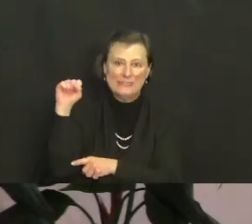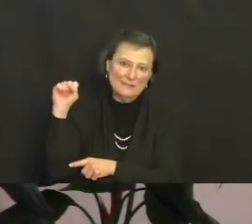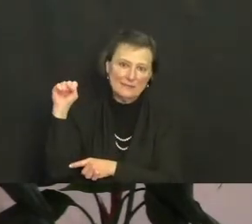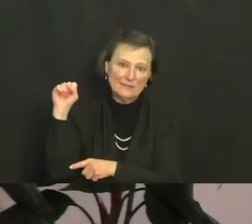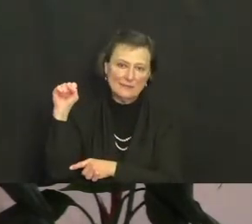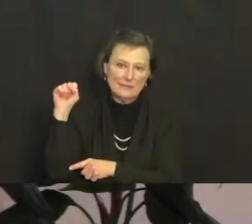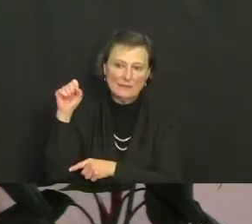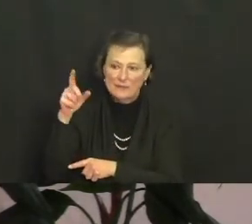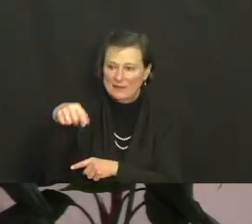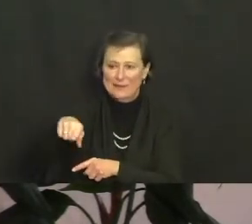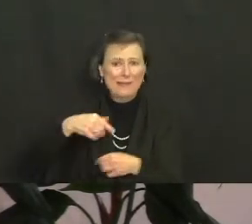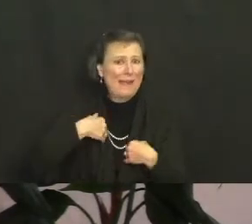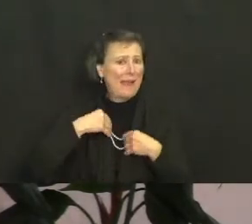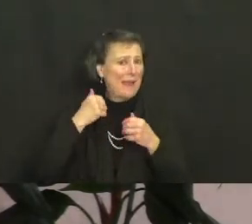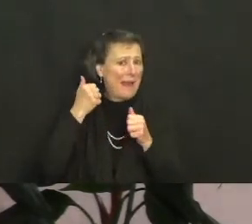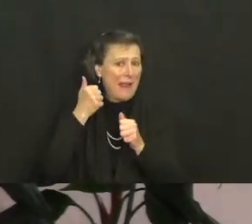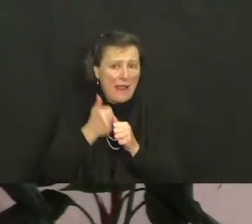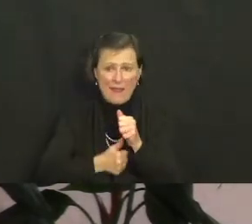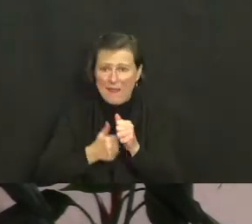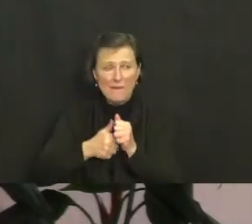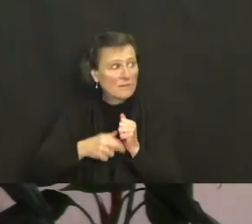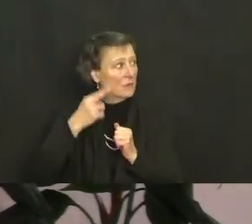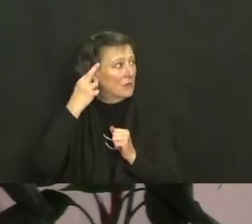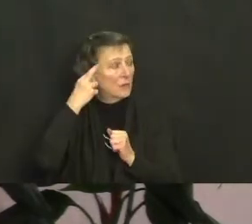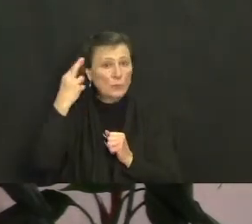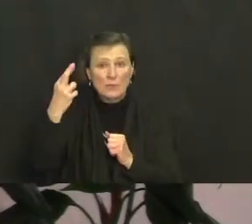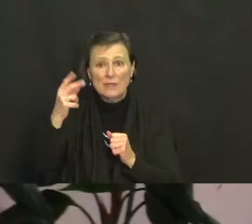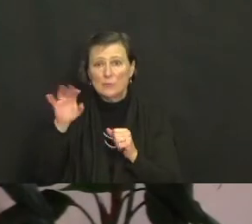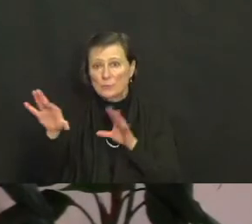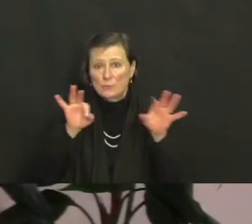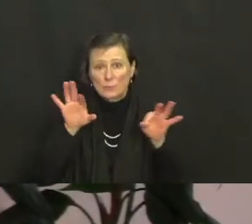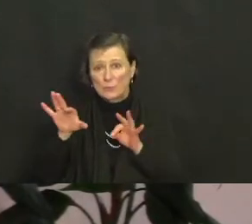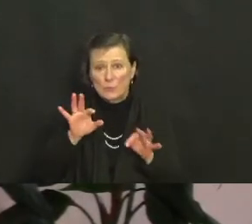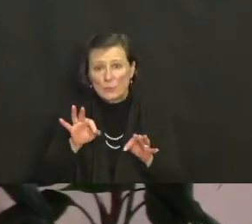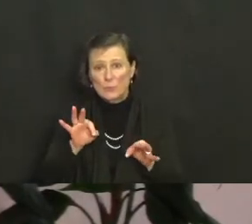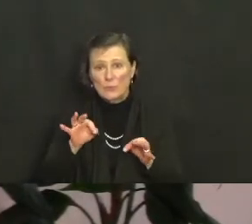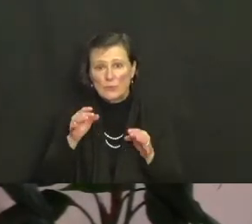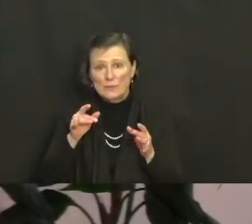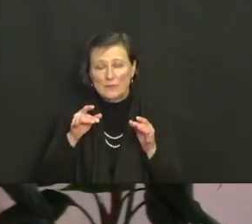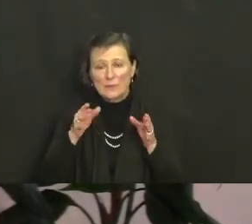When he had every reason to choose a path of hate and violence, who could have blamed him?